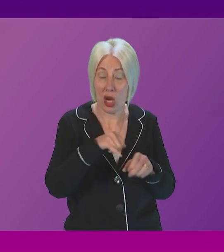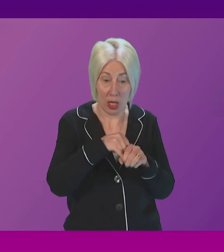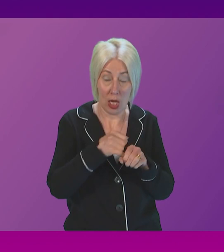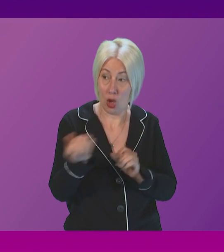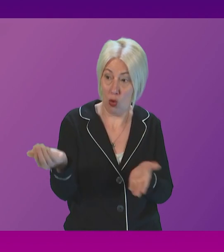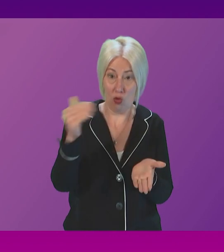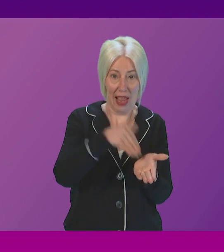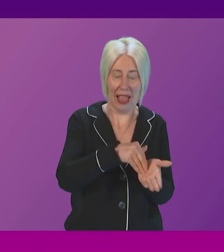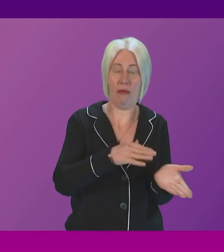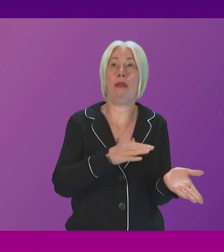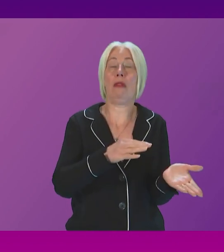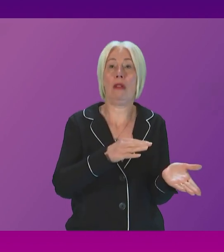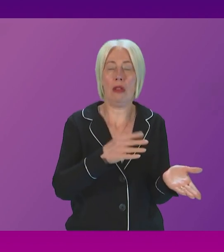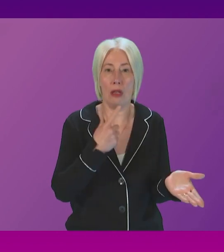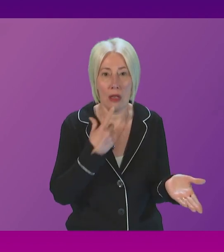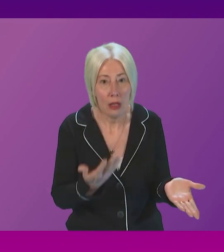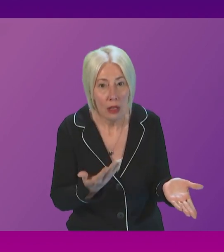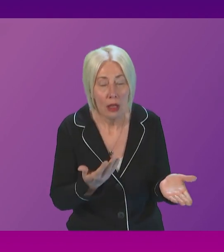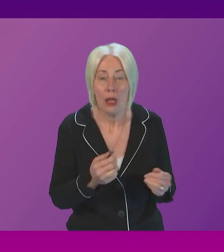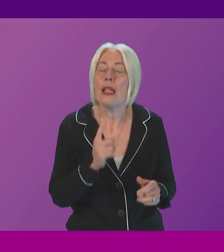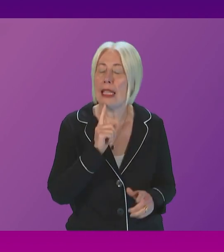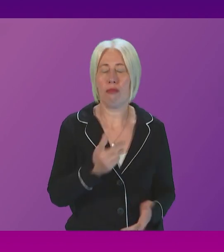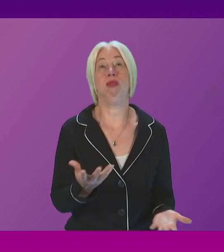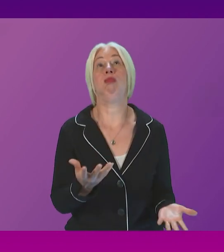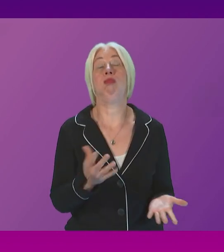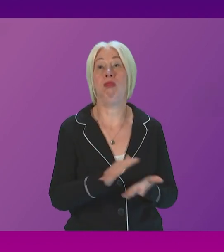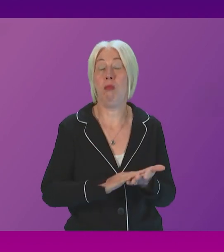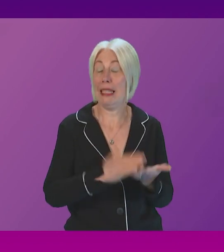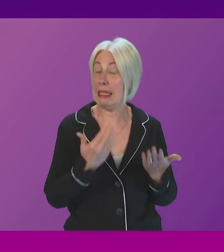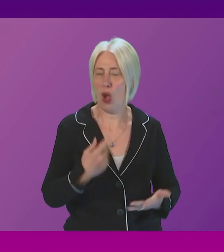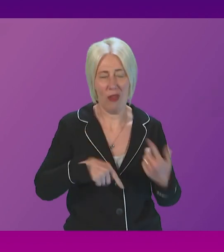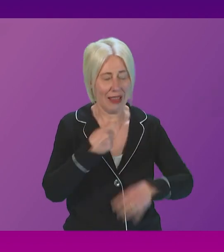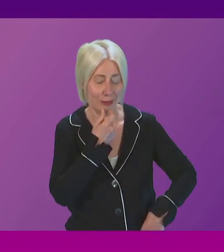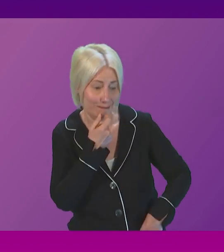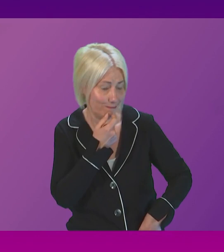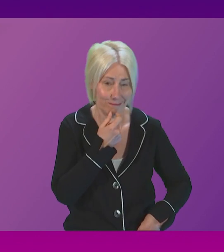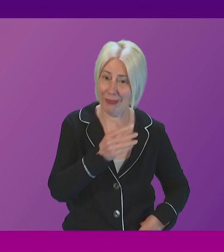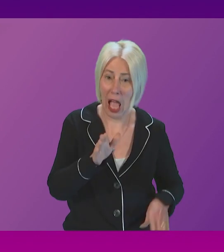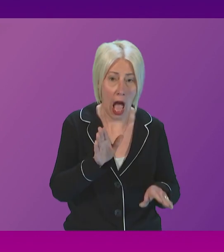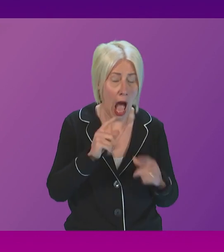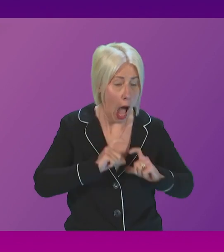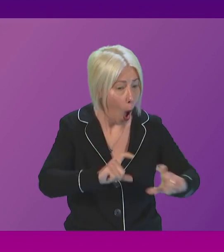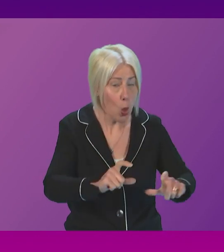and he gave this stark warning: “It has made us question how long we’ll stay on the island.”